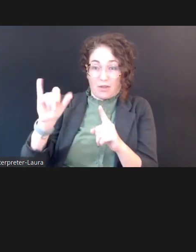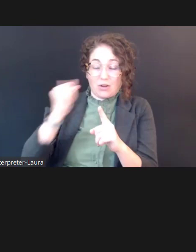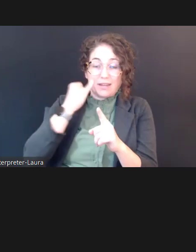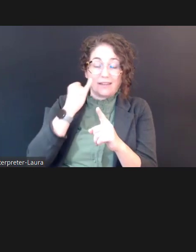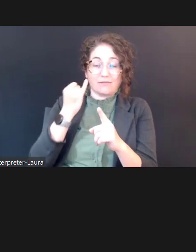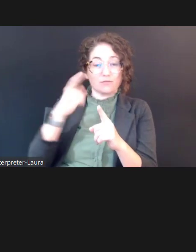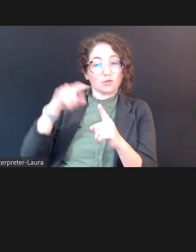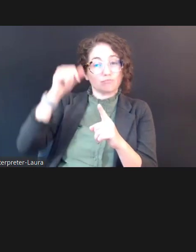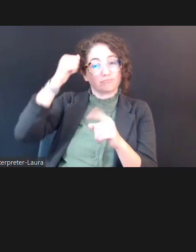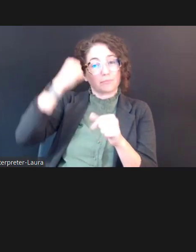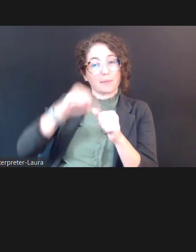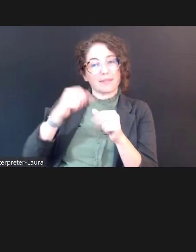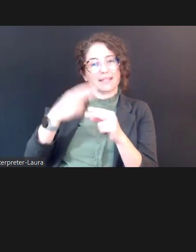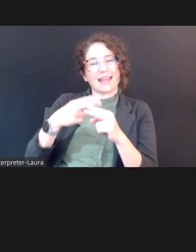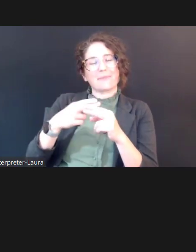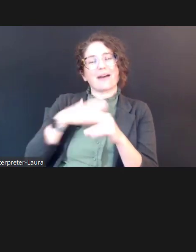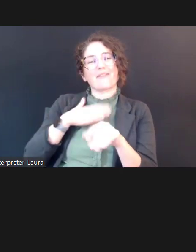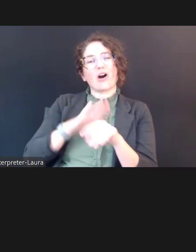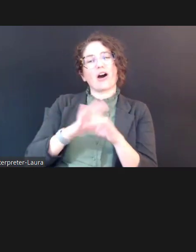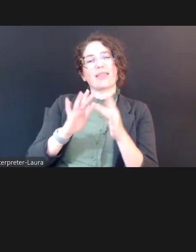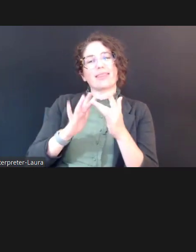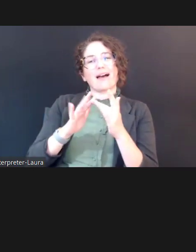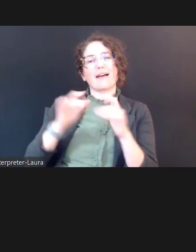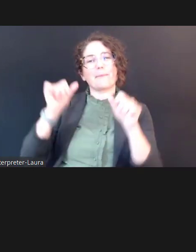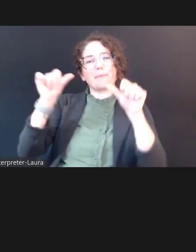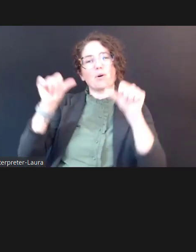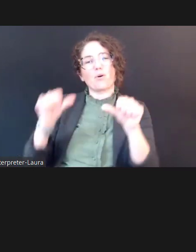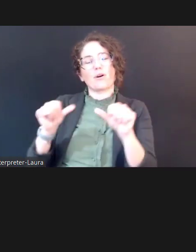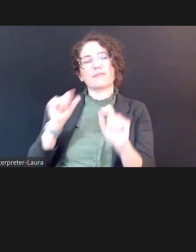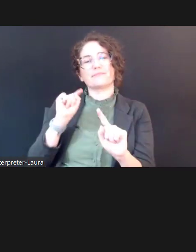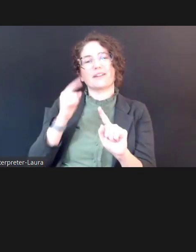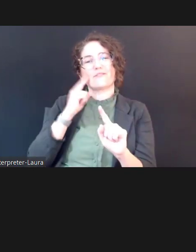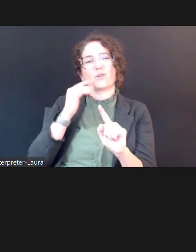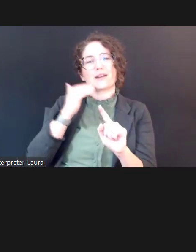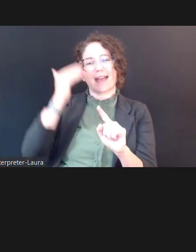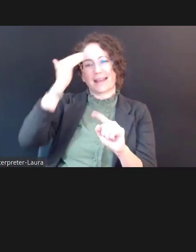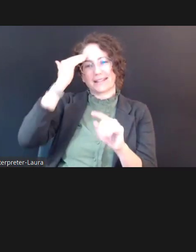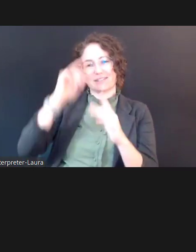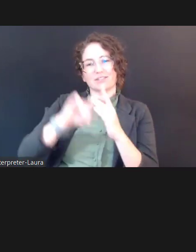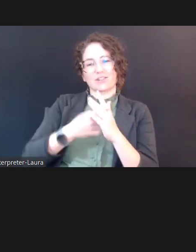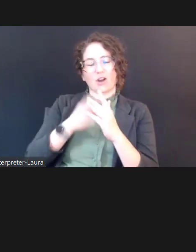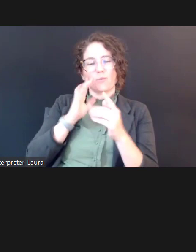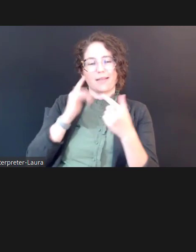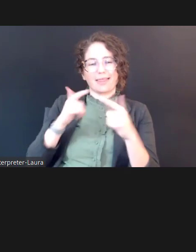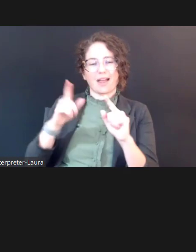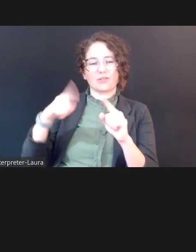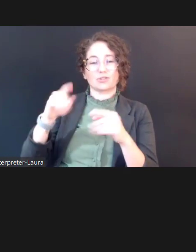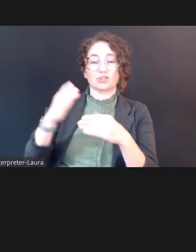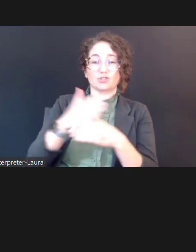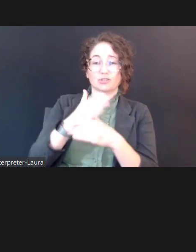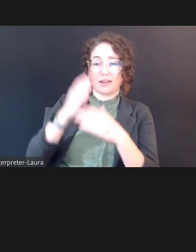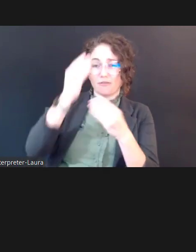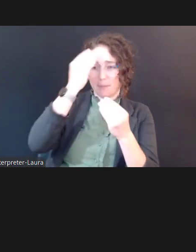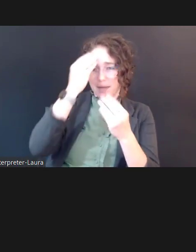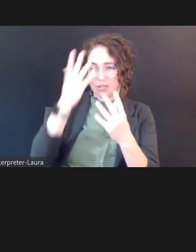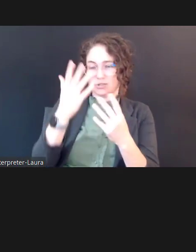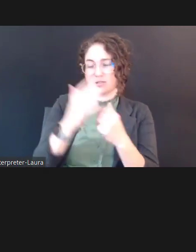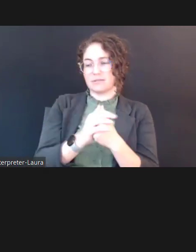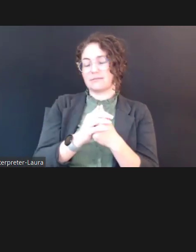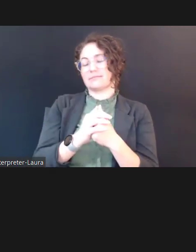There is an online bulletin board for head start that allows you to share information, give each other, raise questions, give each other